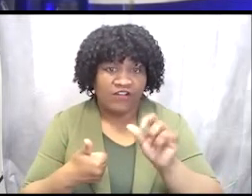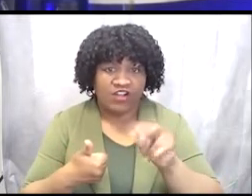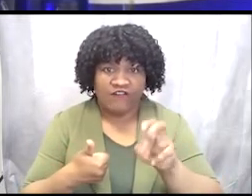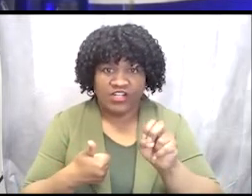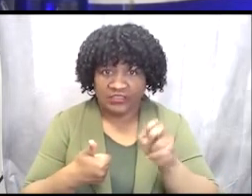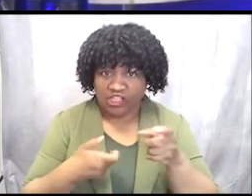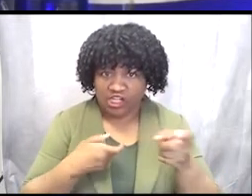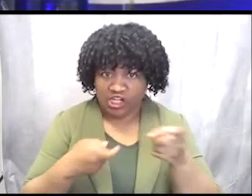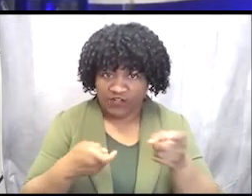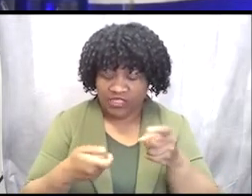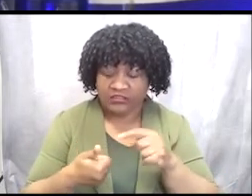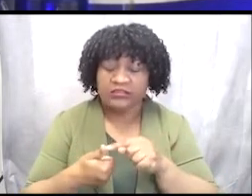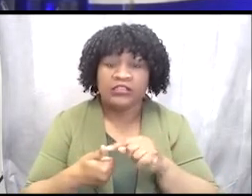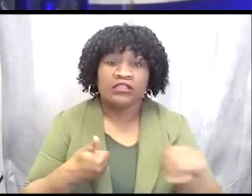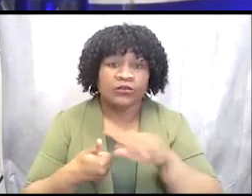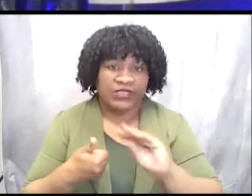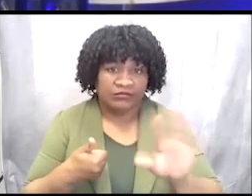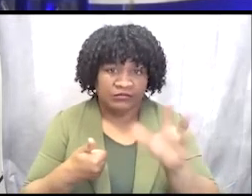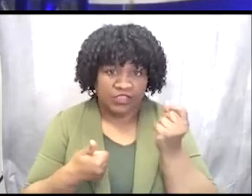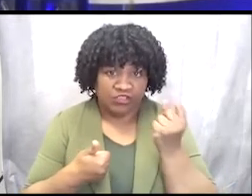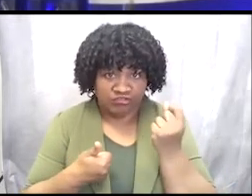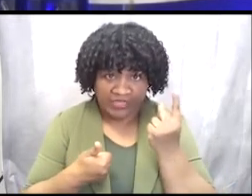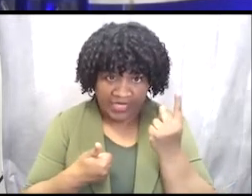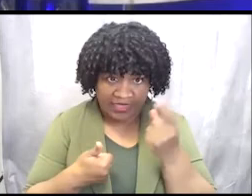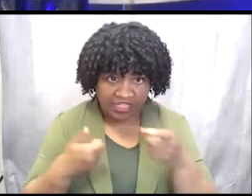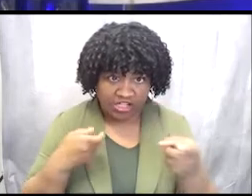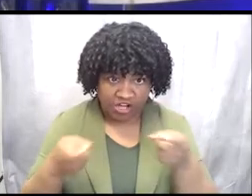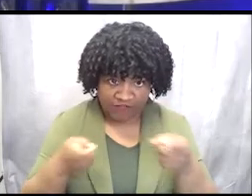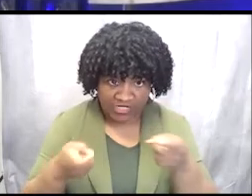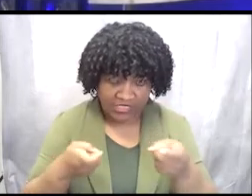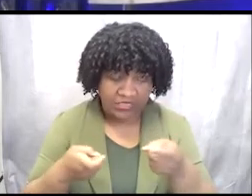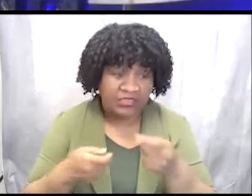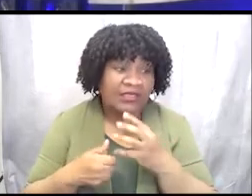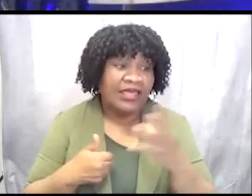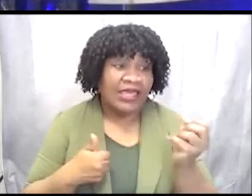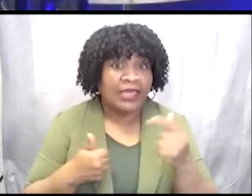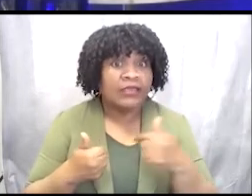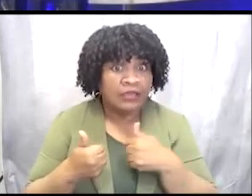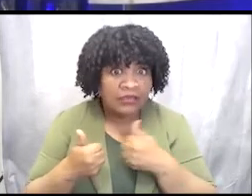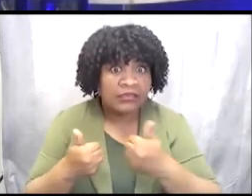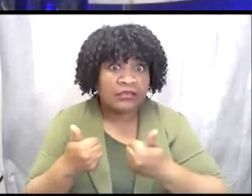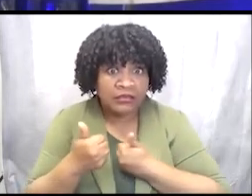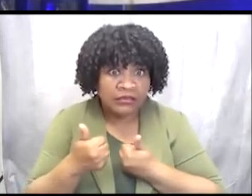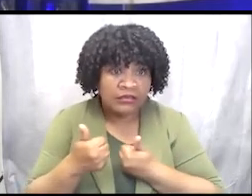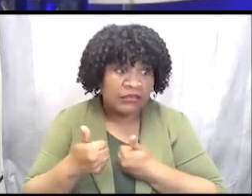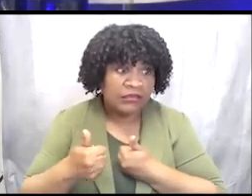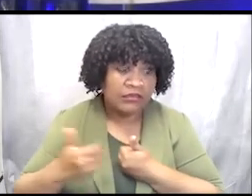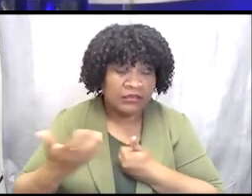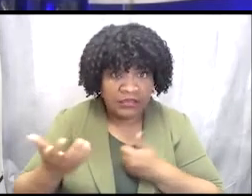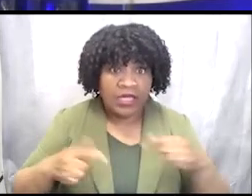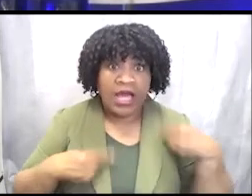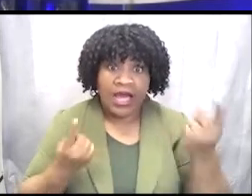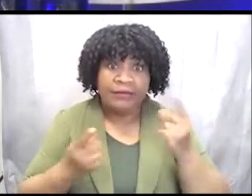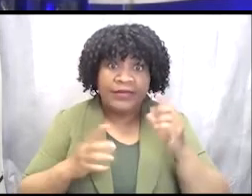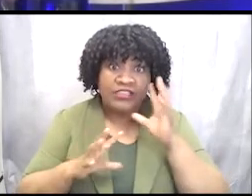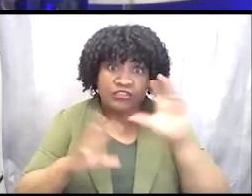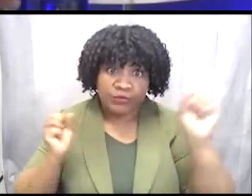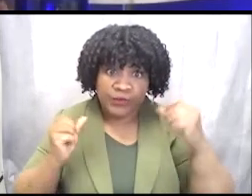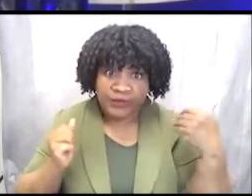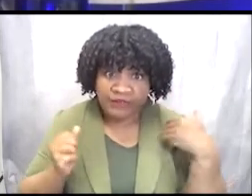We understand and I, quite frankly, I've been a superintendent, I've been a principal,